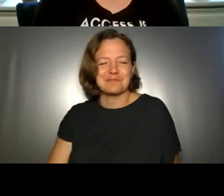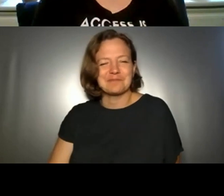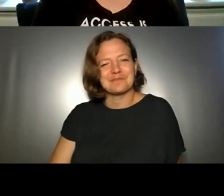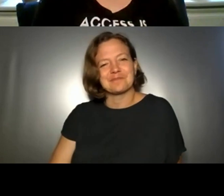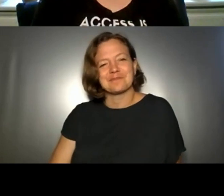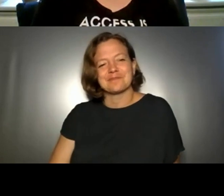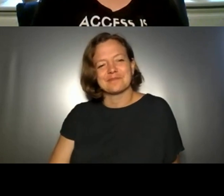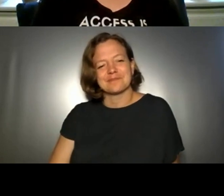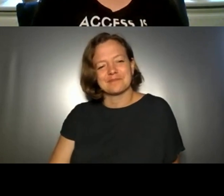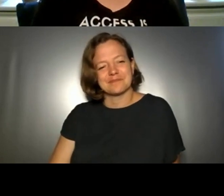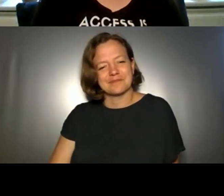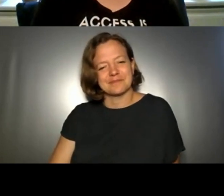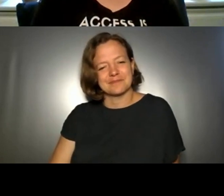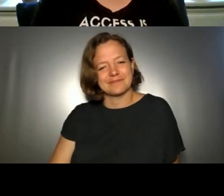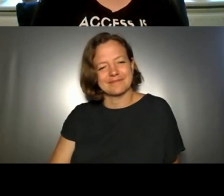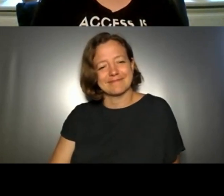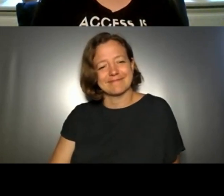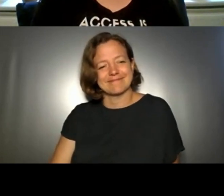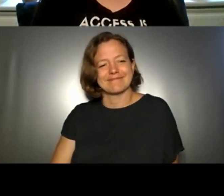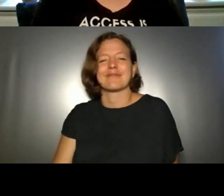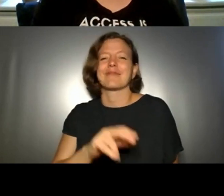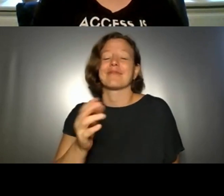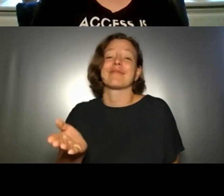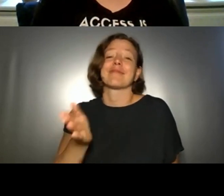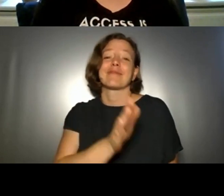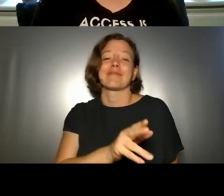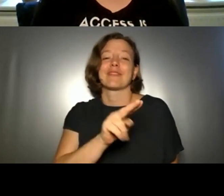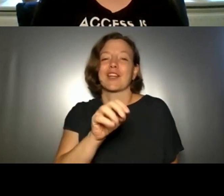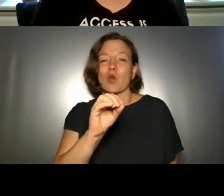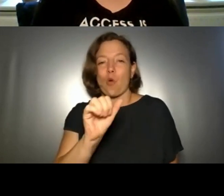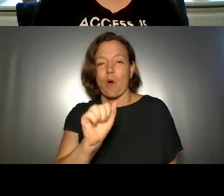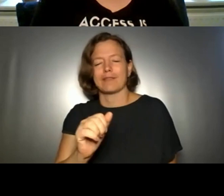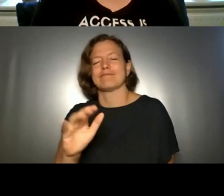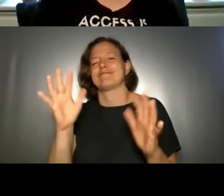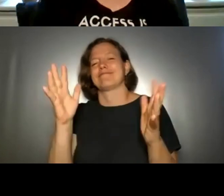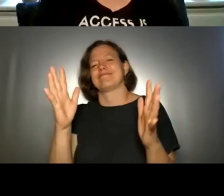Noa Winter: Great, thank you both for this introduction.